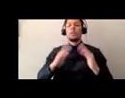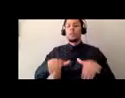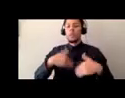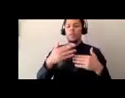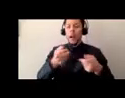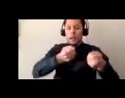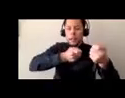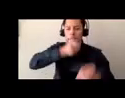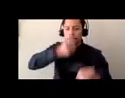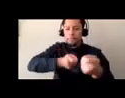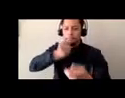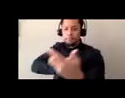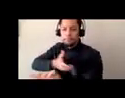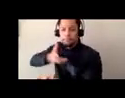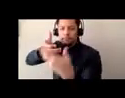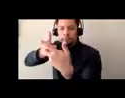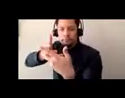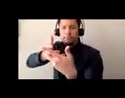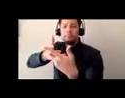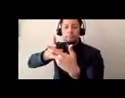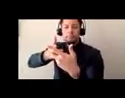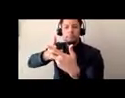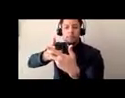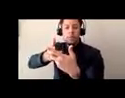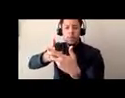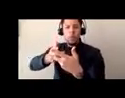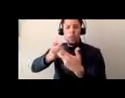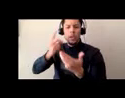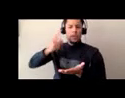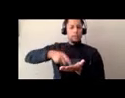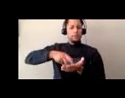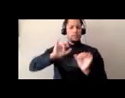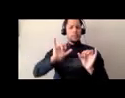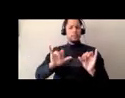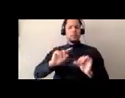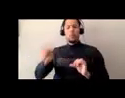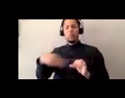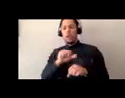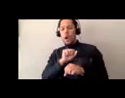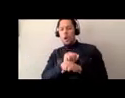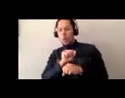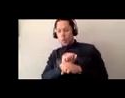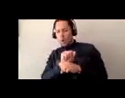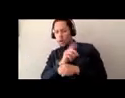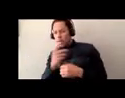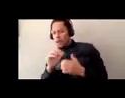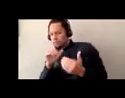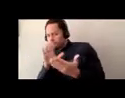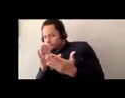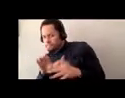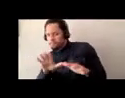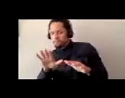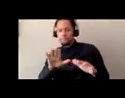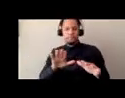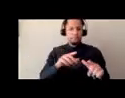So it helps us to see where our work is moving forward.